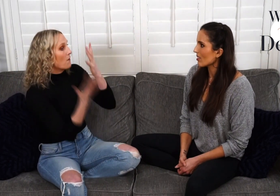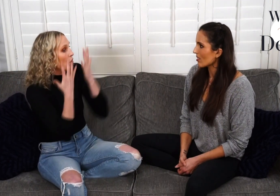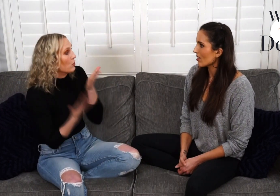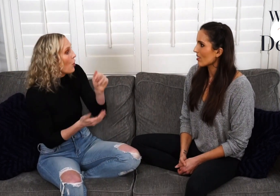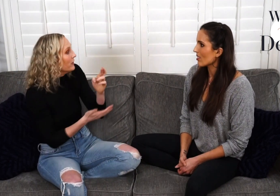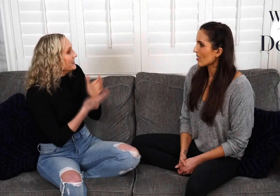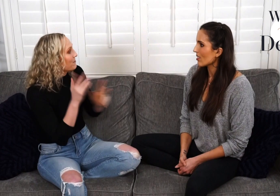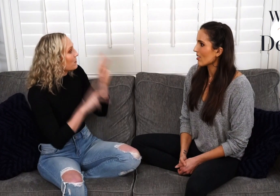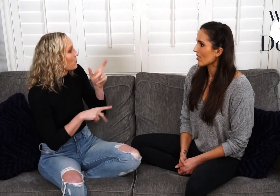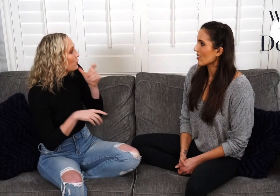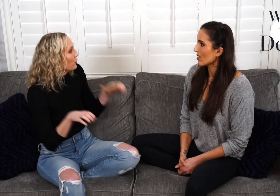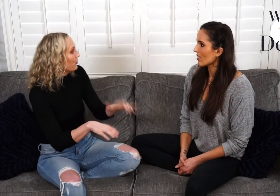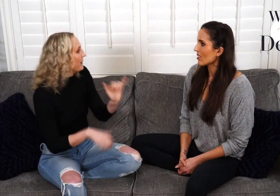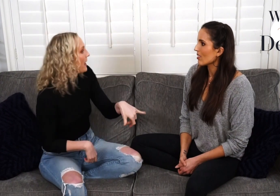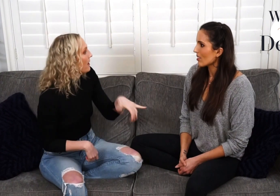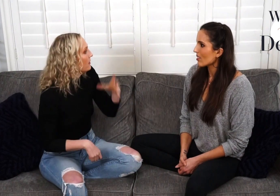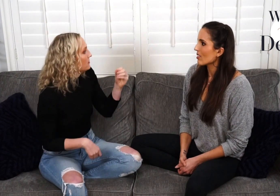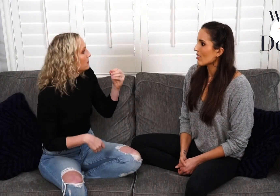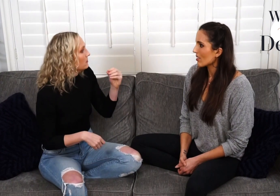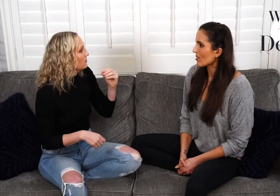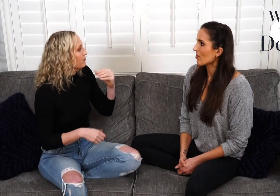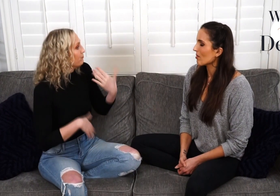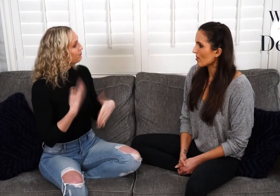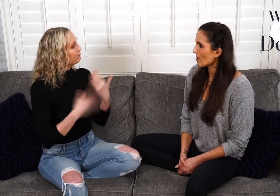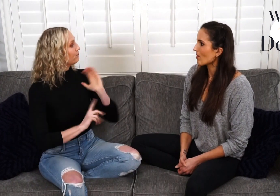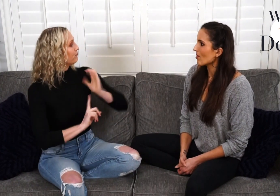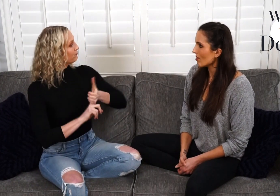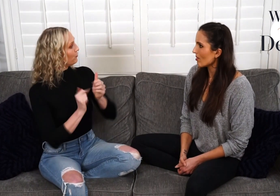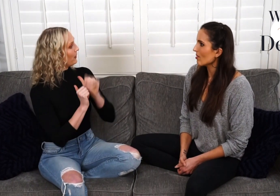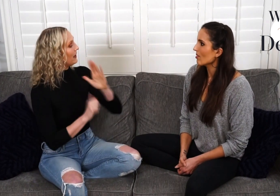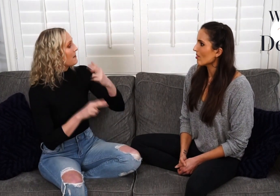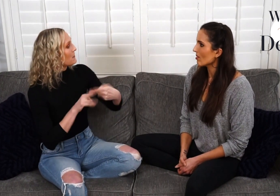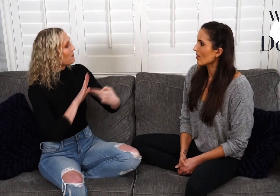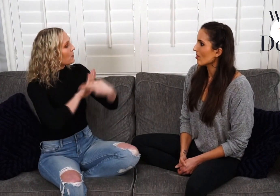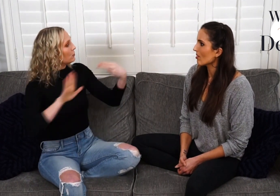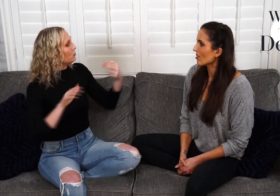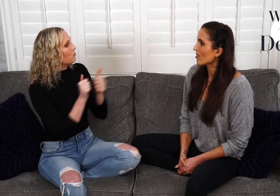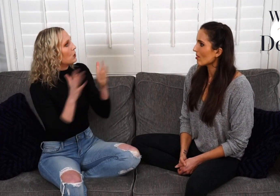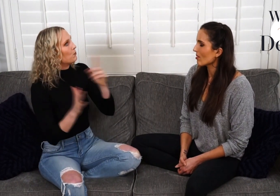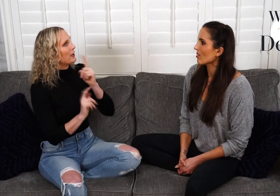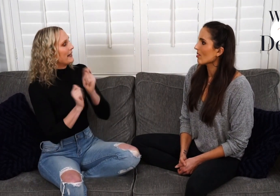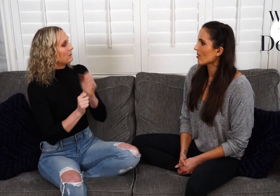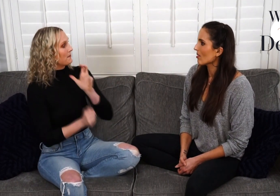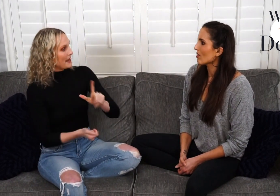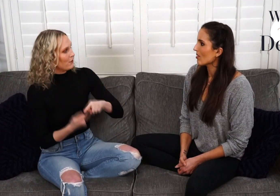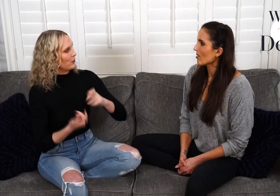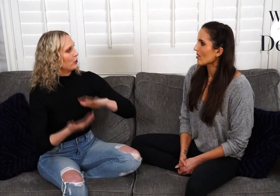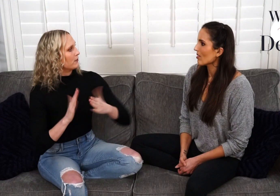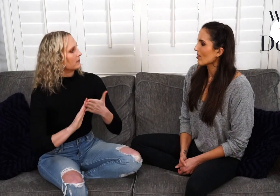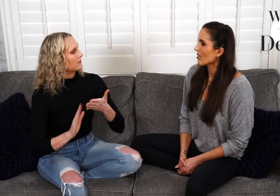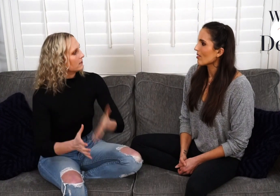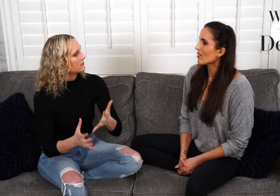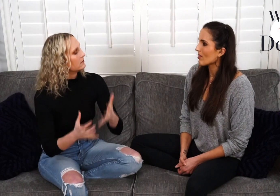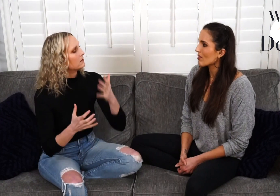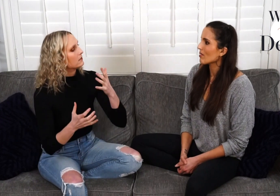and unfortunately, there are some people who do that and you know, they carry on that reputation without really giving back to the community